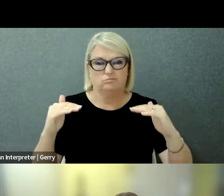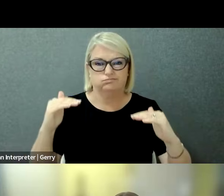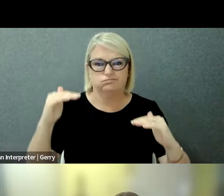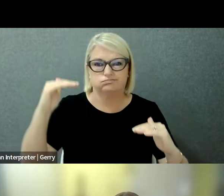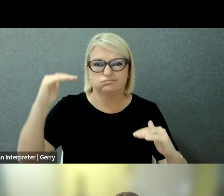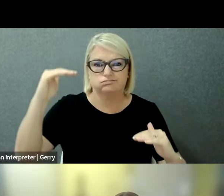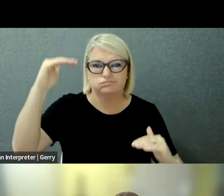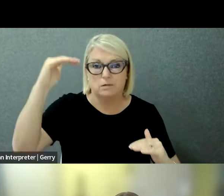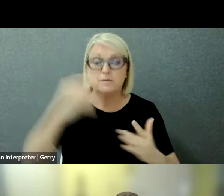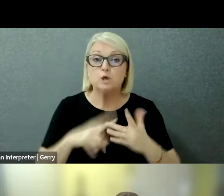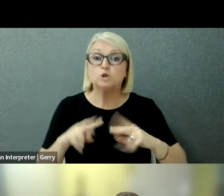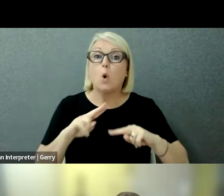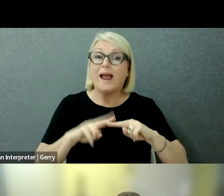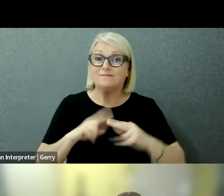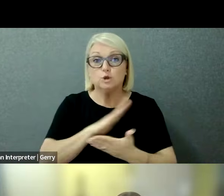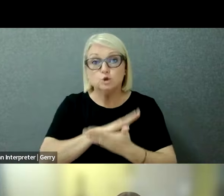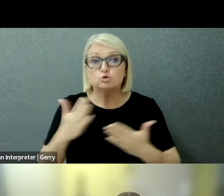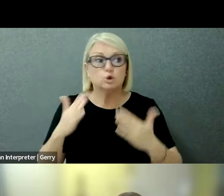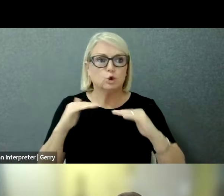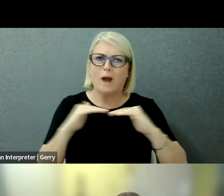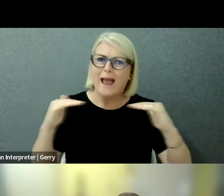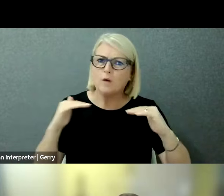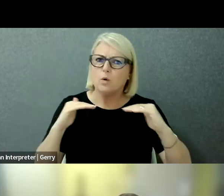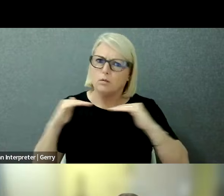if it was going to be really equitable, and you've done a really good job here, like you've got your